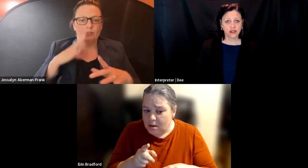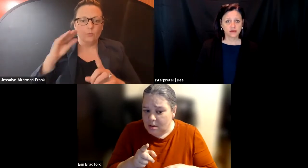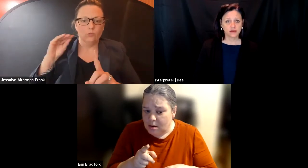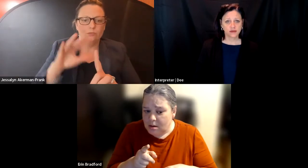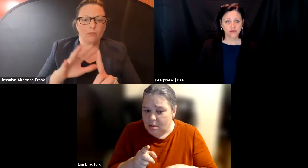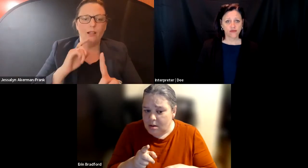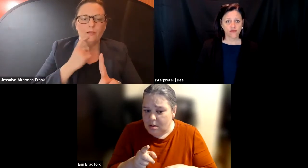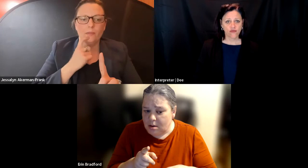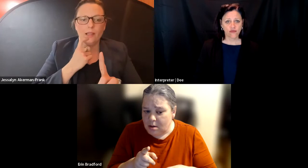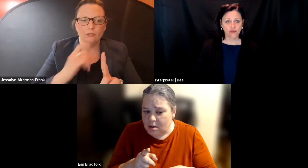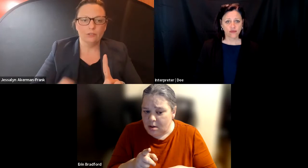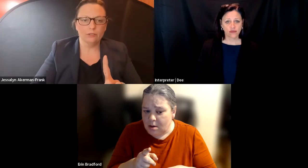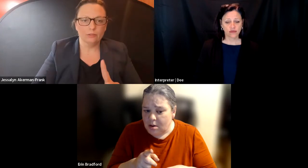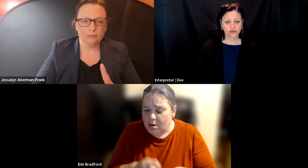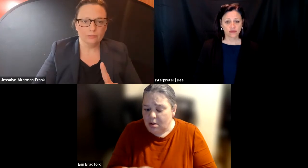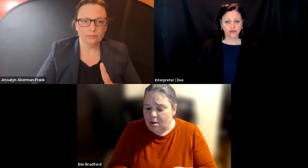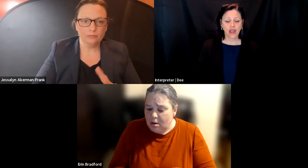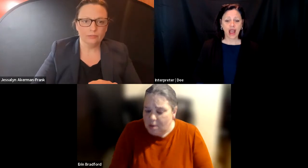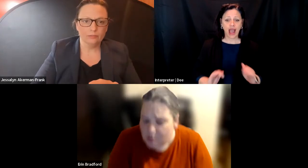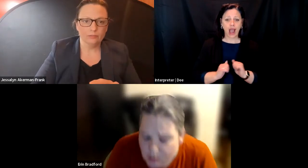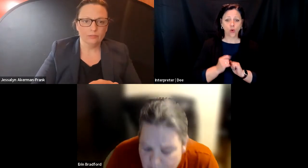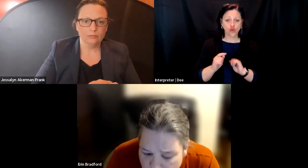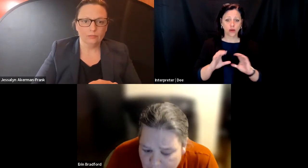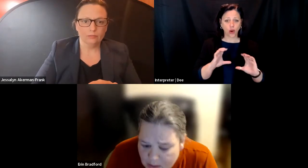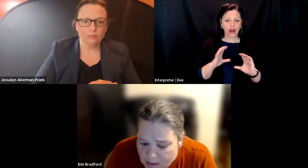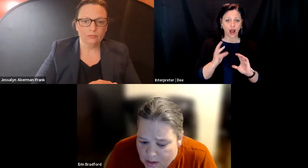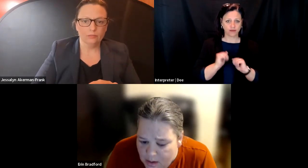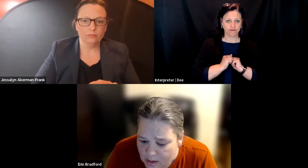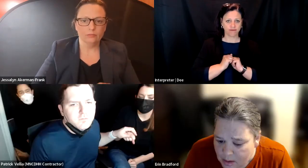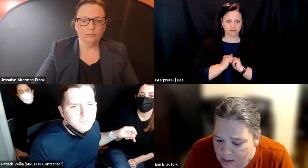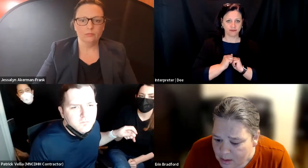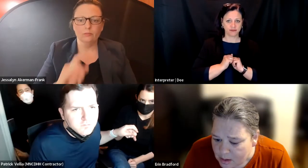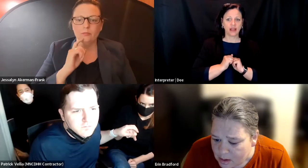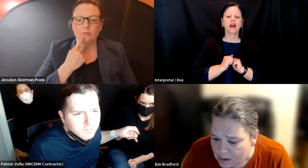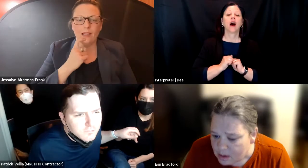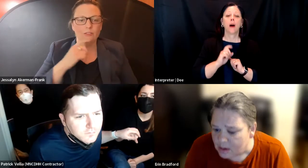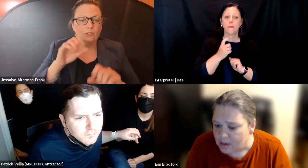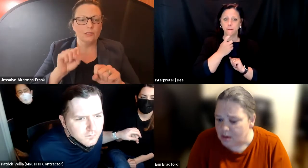Communication with the community at large, is that the question?